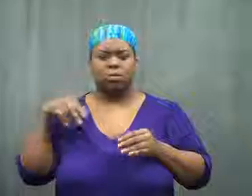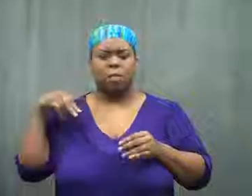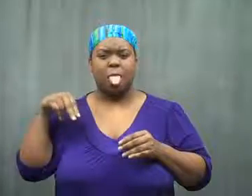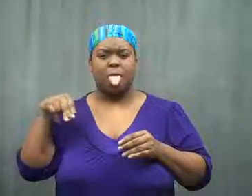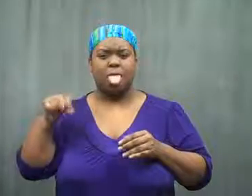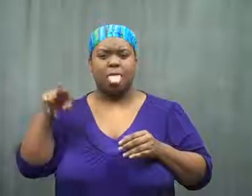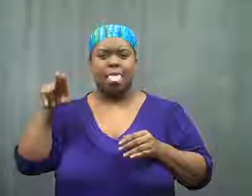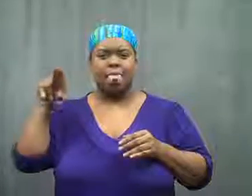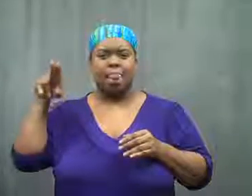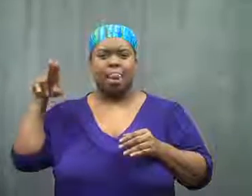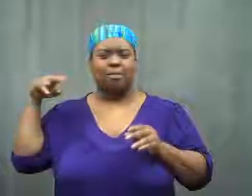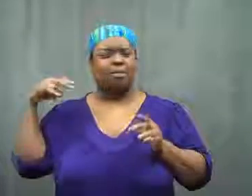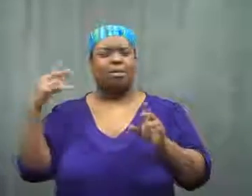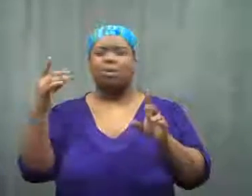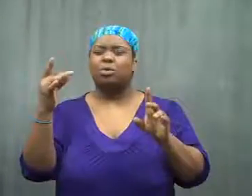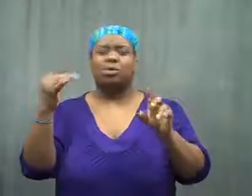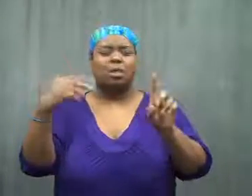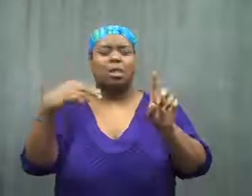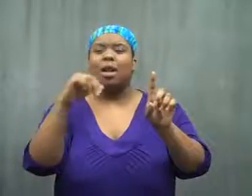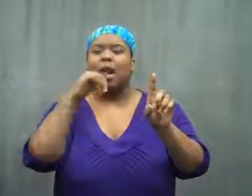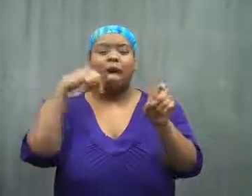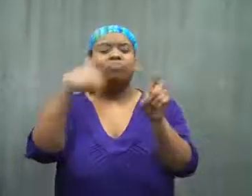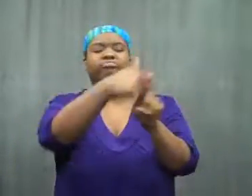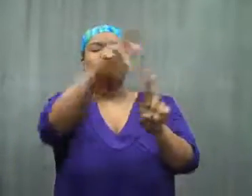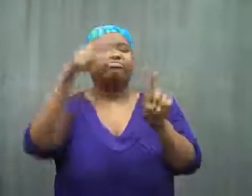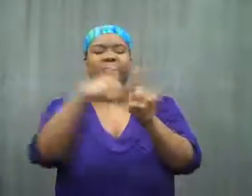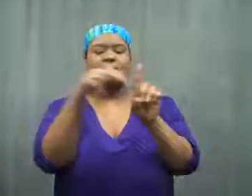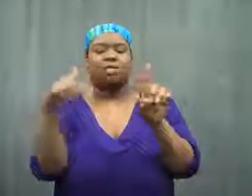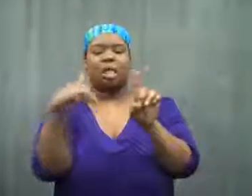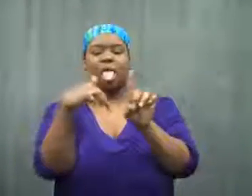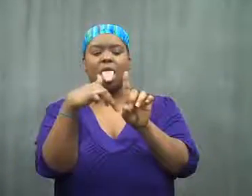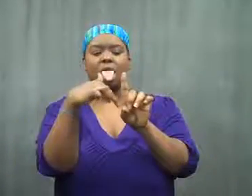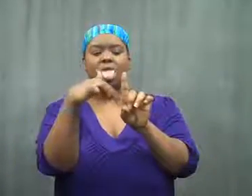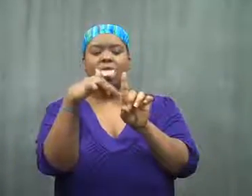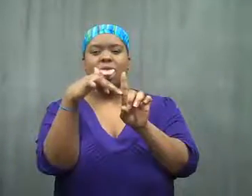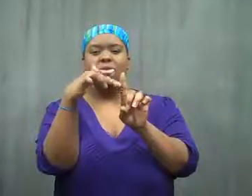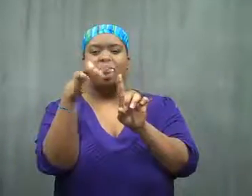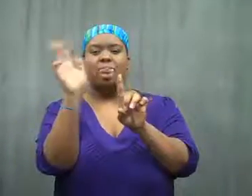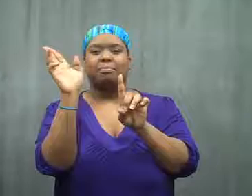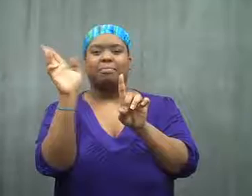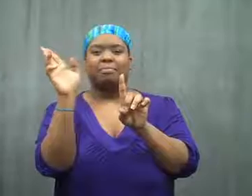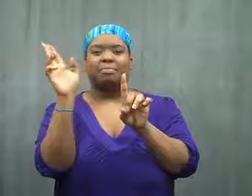He licked it. He didn't just slurp it, he just licked it with a light touch.